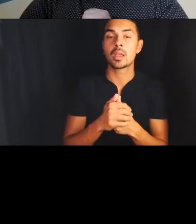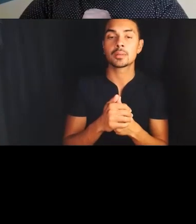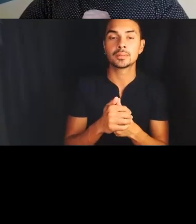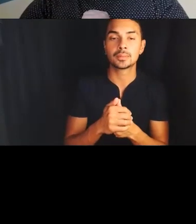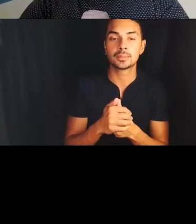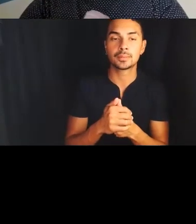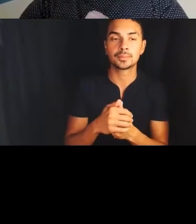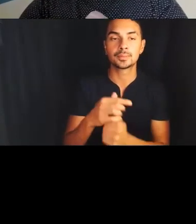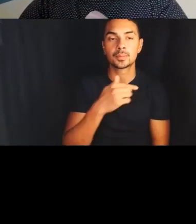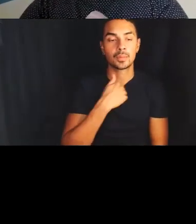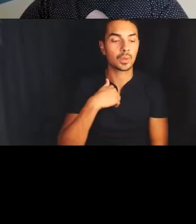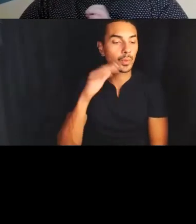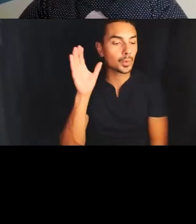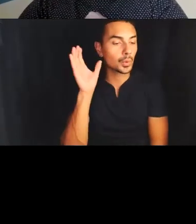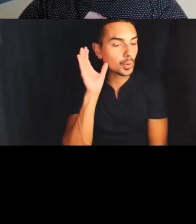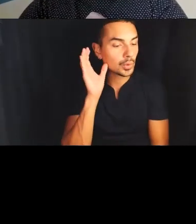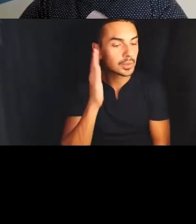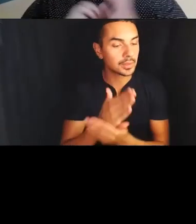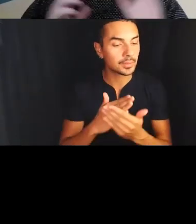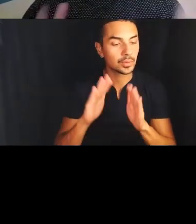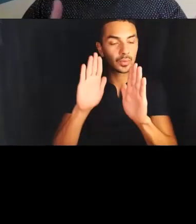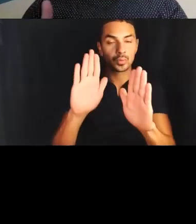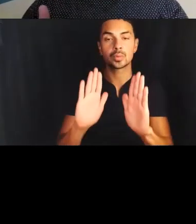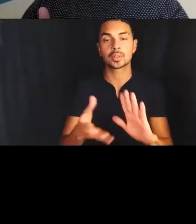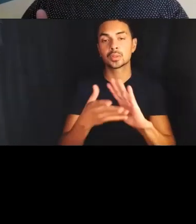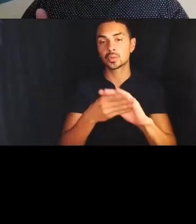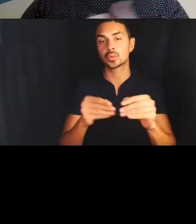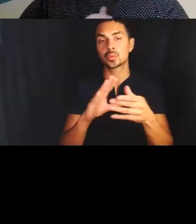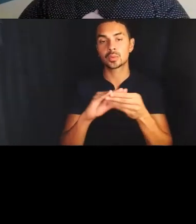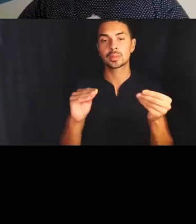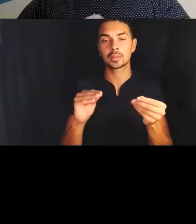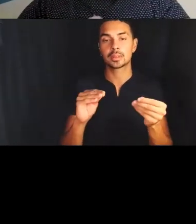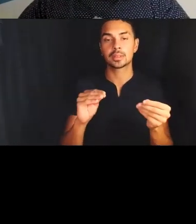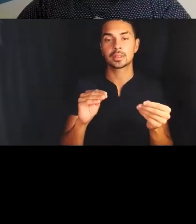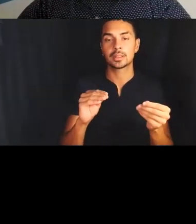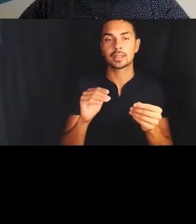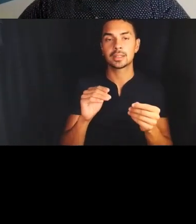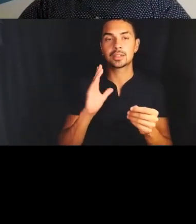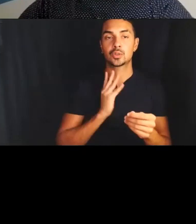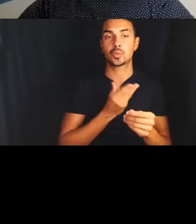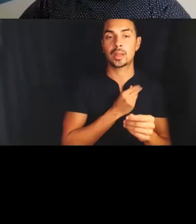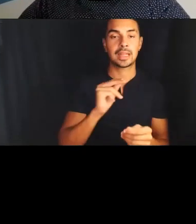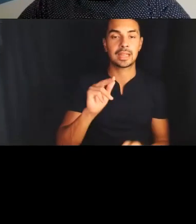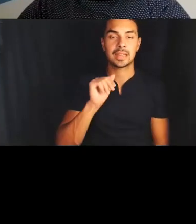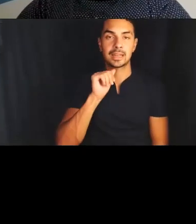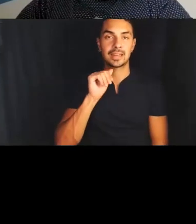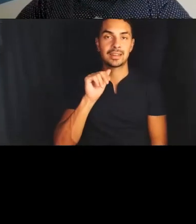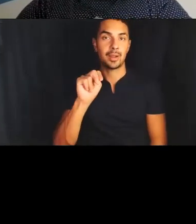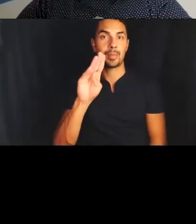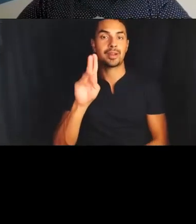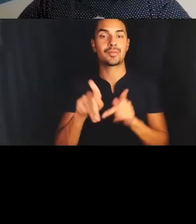We heard some really great stories of trans and nonbinary folks taking care of each other.